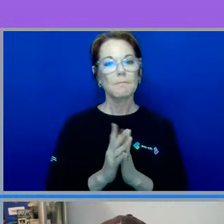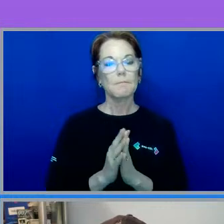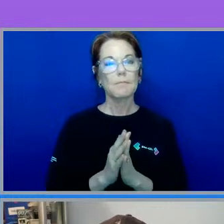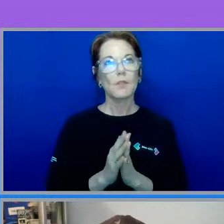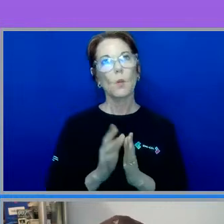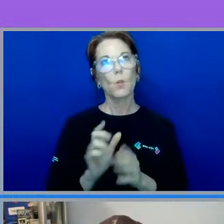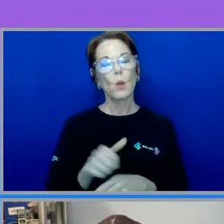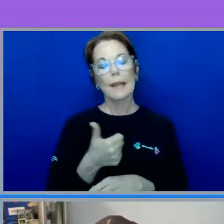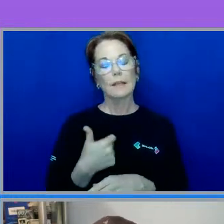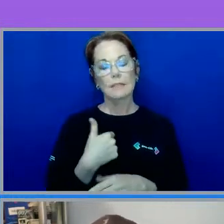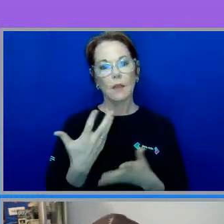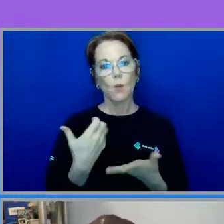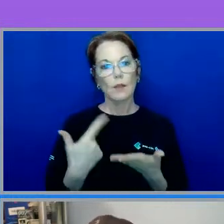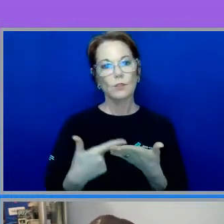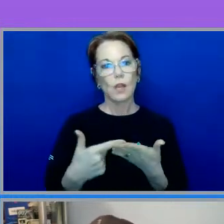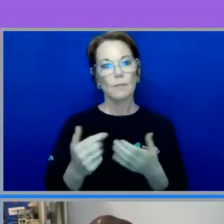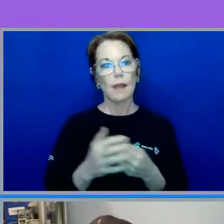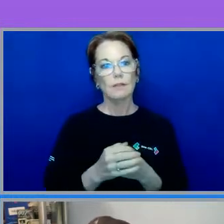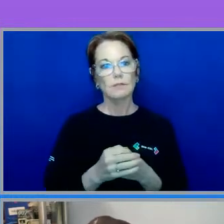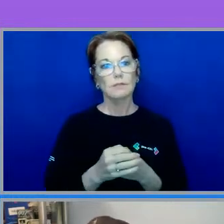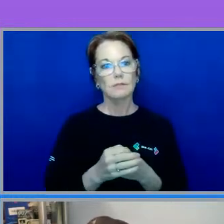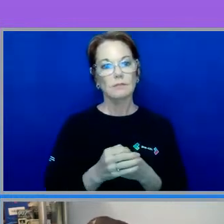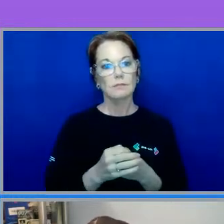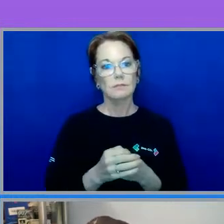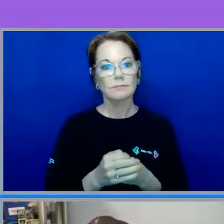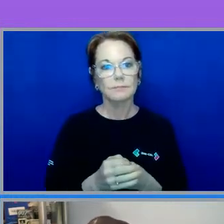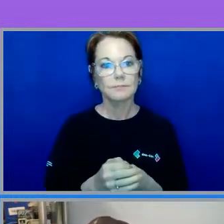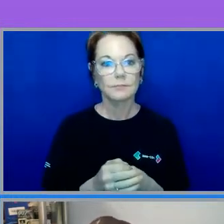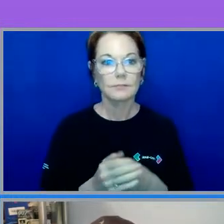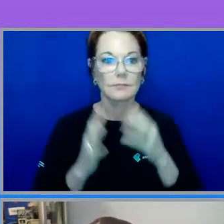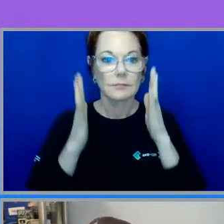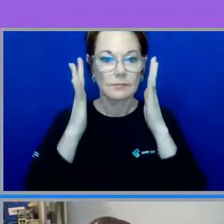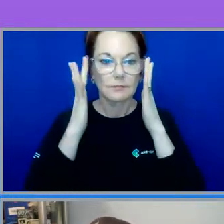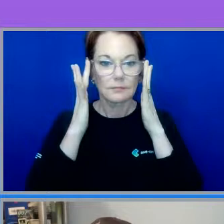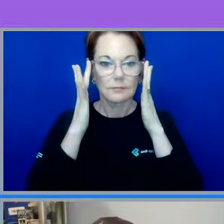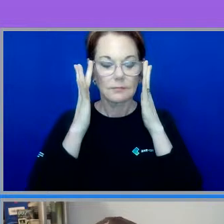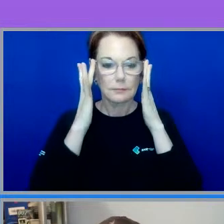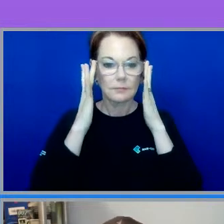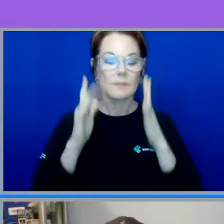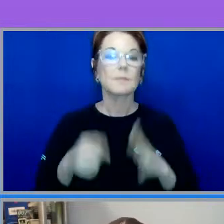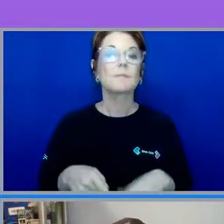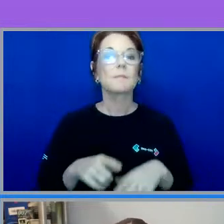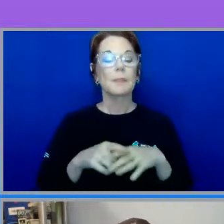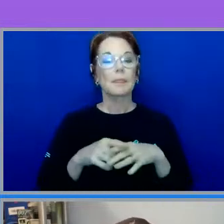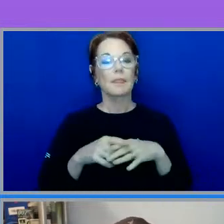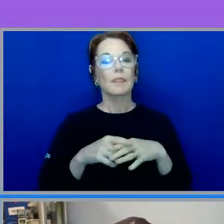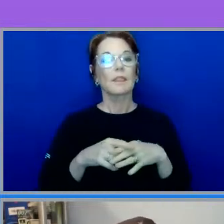else do I want to talk about with developer. Well end to end testing is obviously really